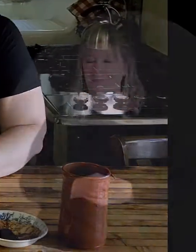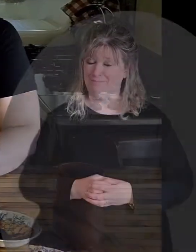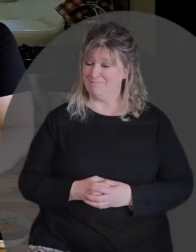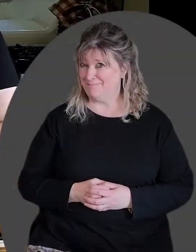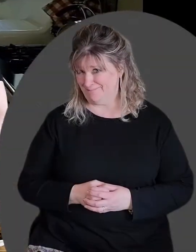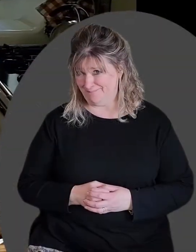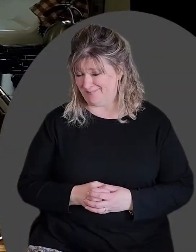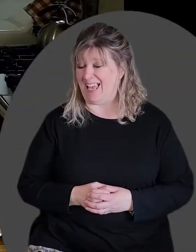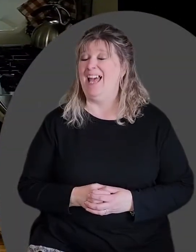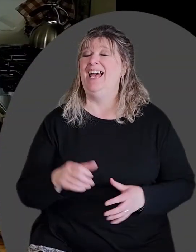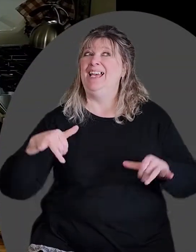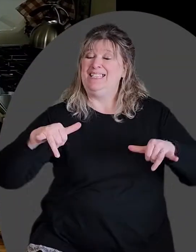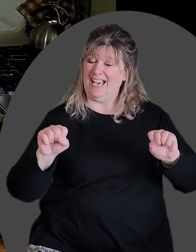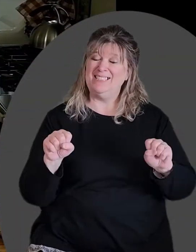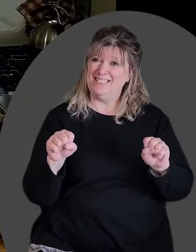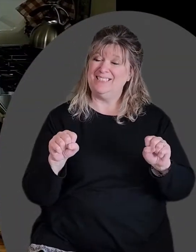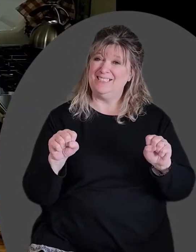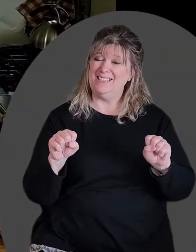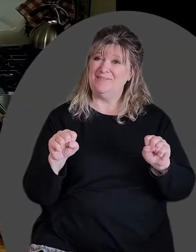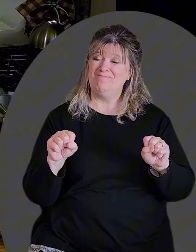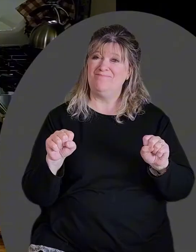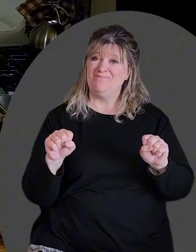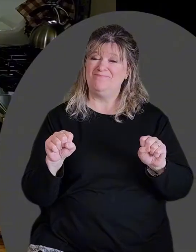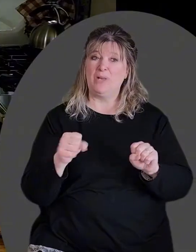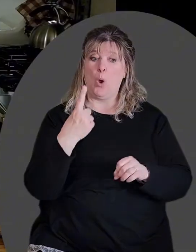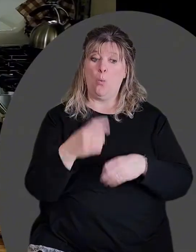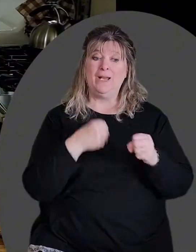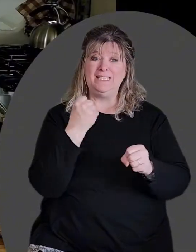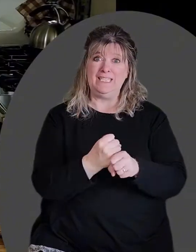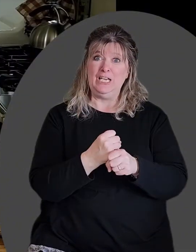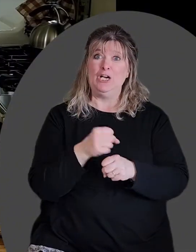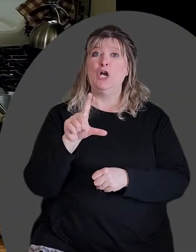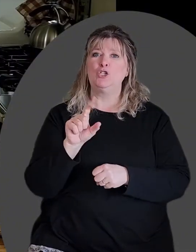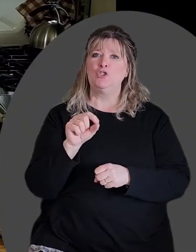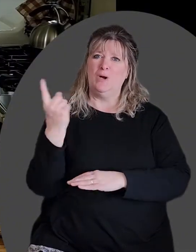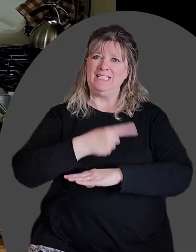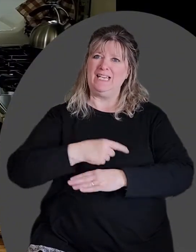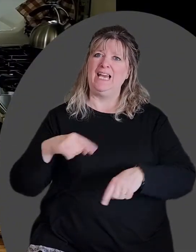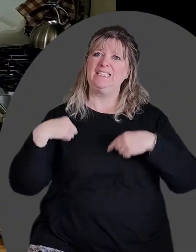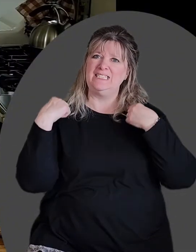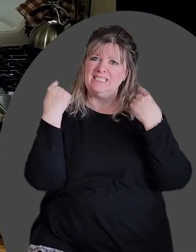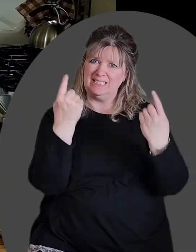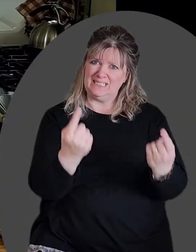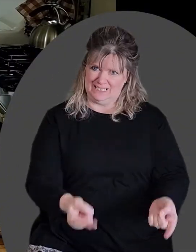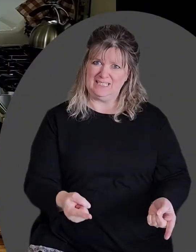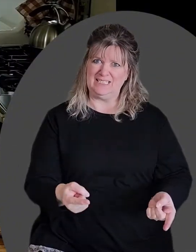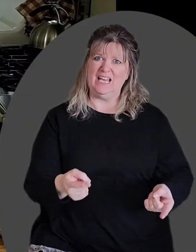yes it has been one year and 20 days since I shot that video